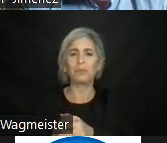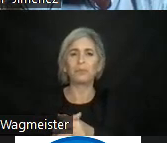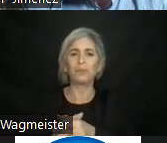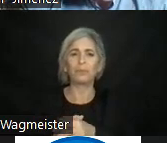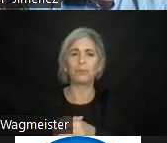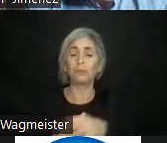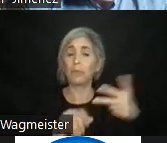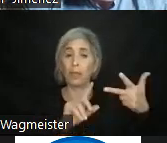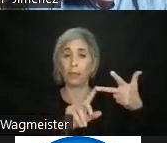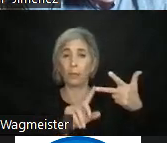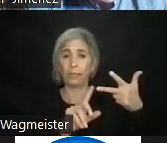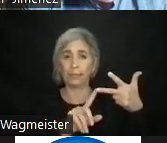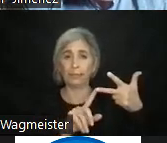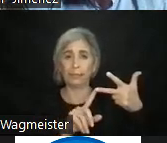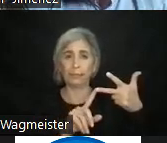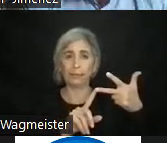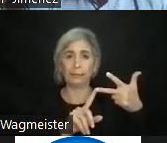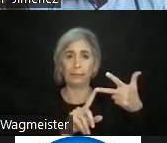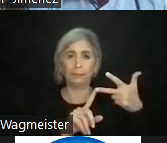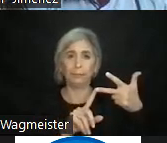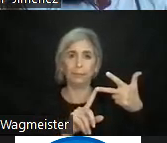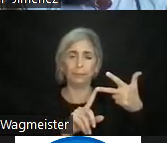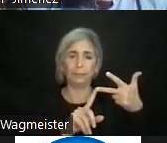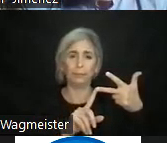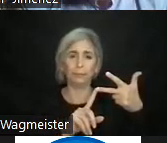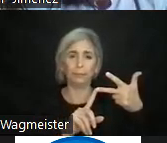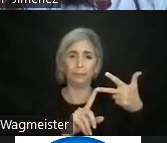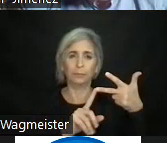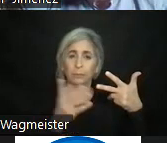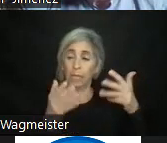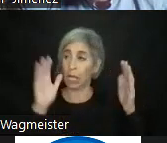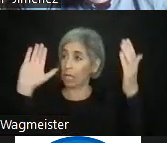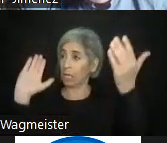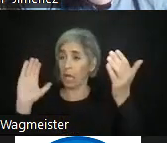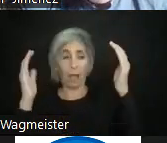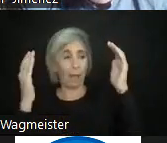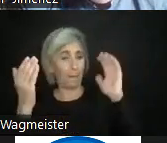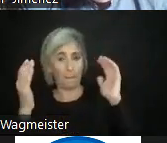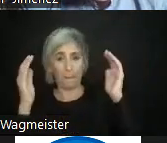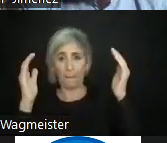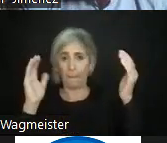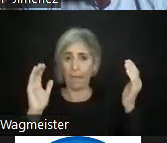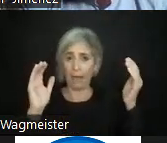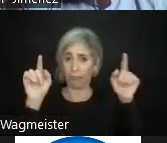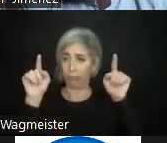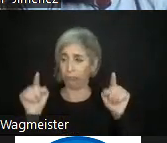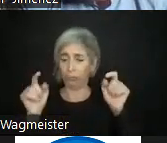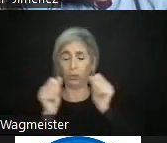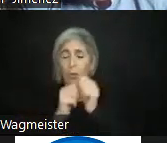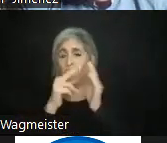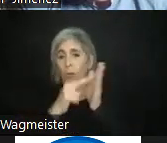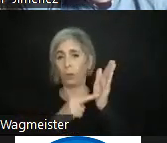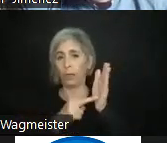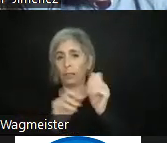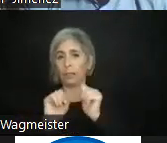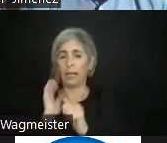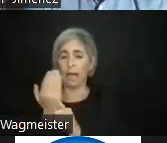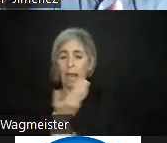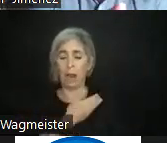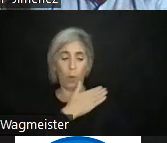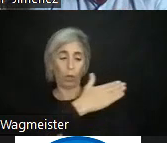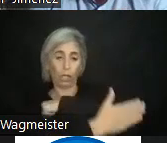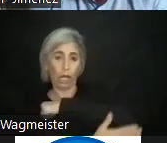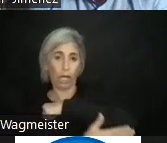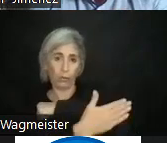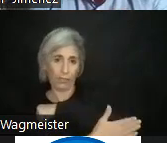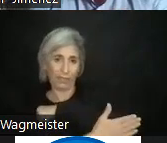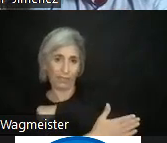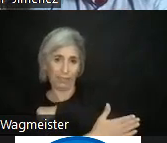No. 3, we must compare them with the regulations in our countries. These standards are